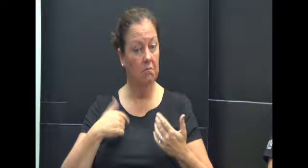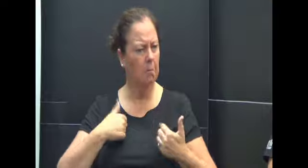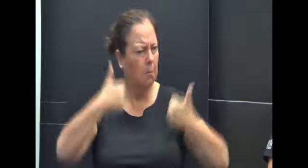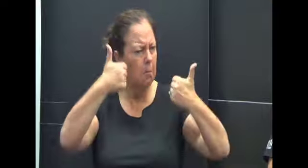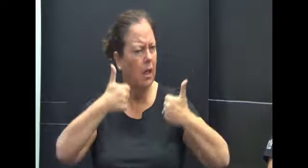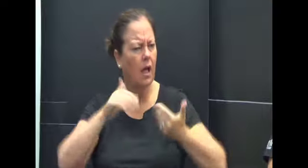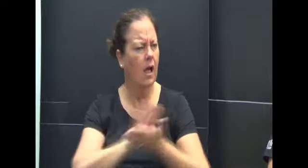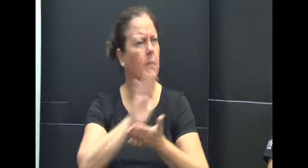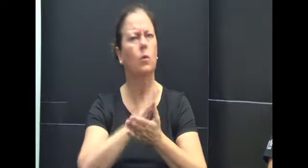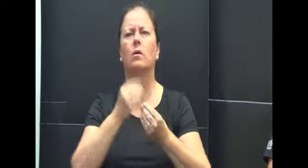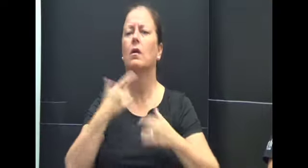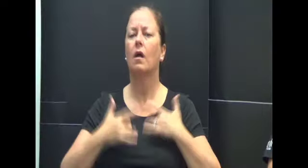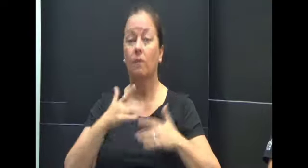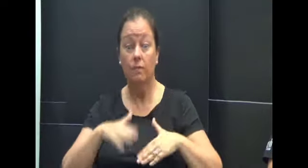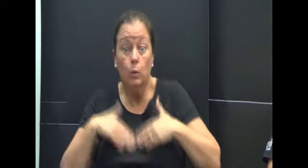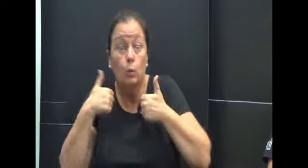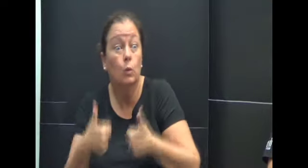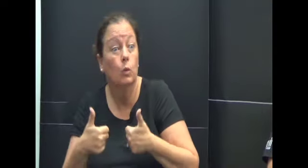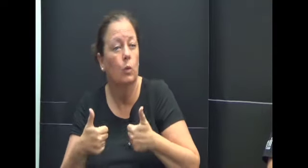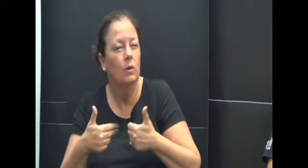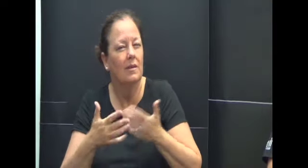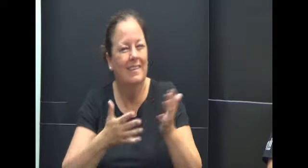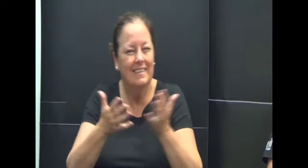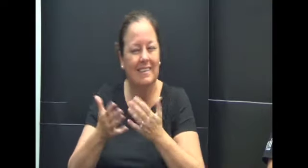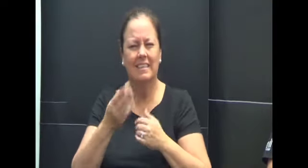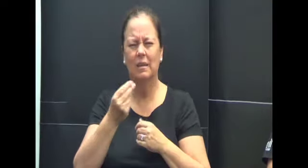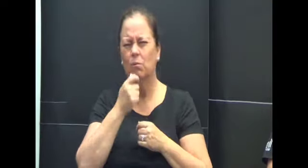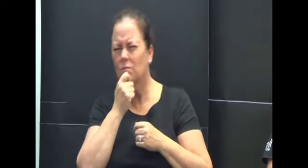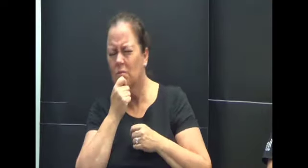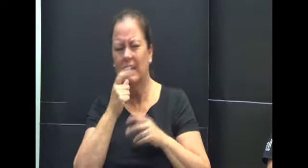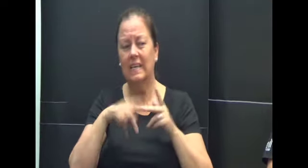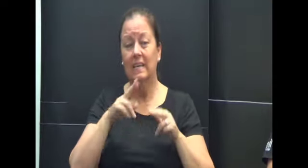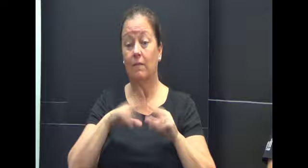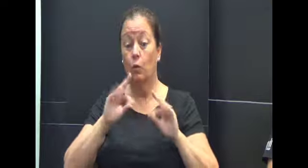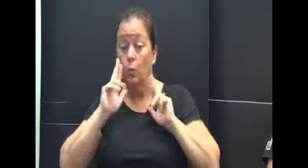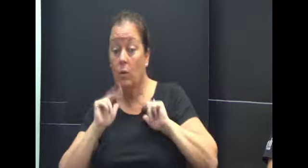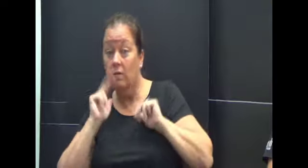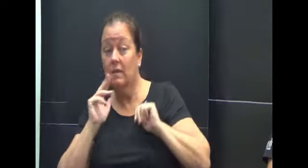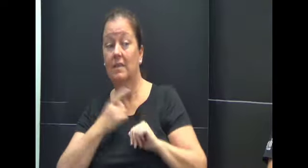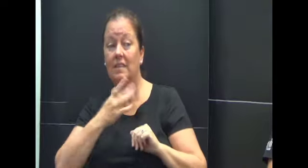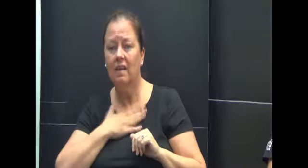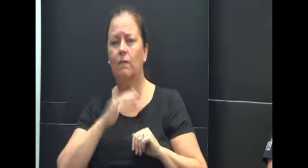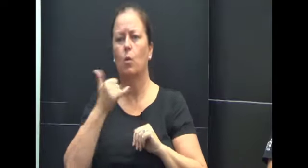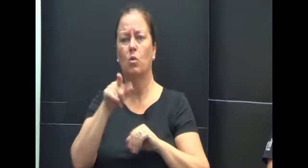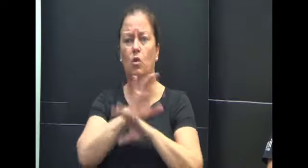Do we feel satisfied? Do we feel good about ourselves? Some of those things are pretty tricky because if we're not looking out for ourselves and if we're not getting support